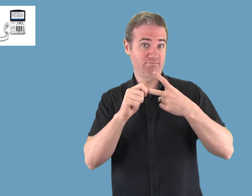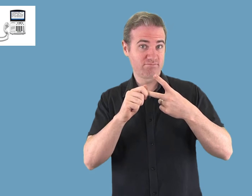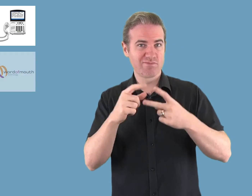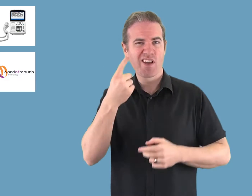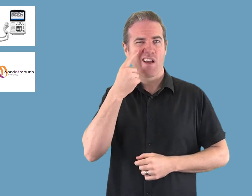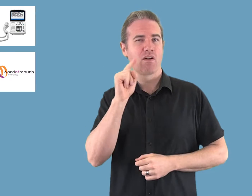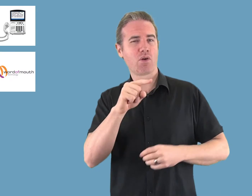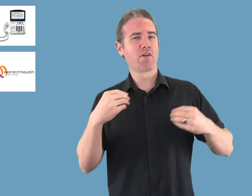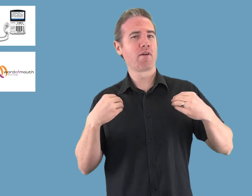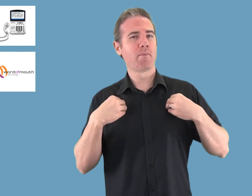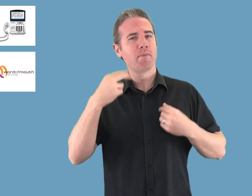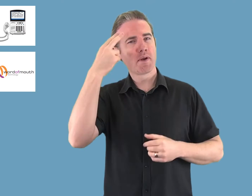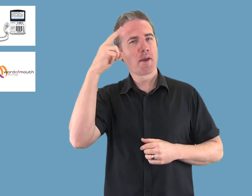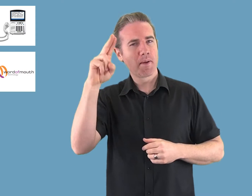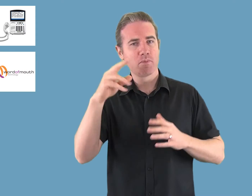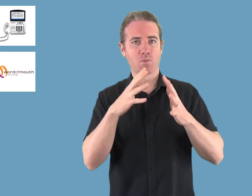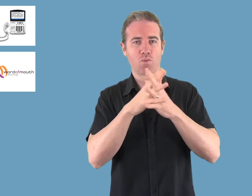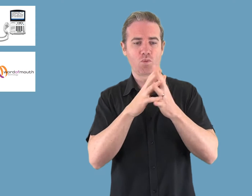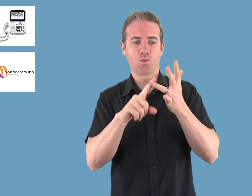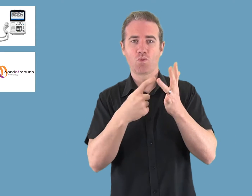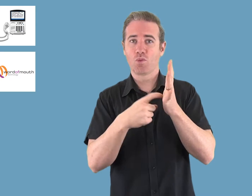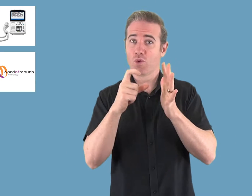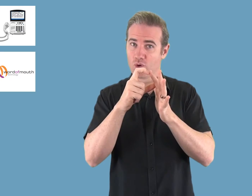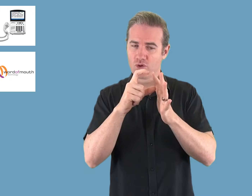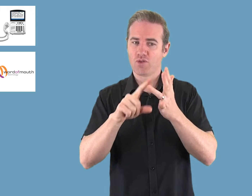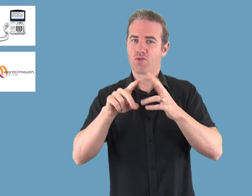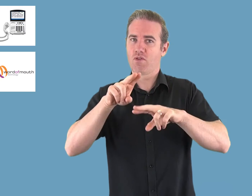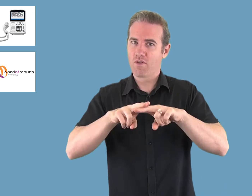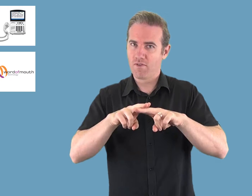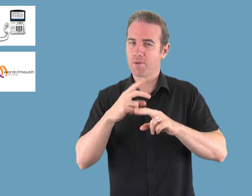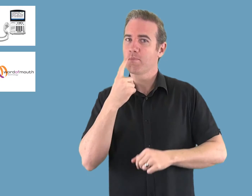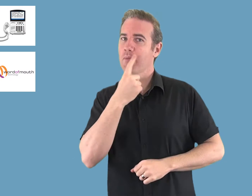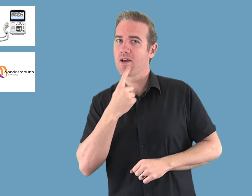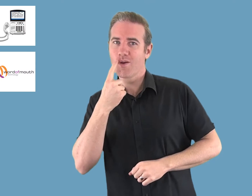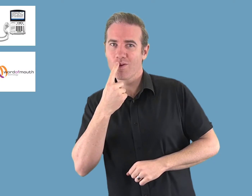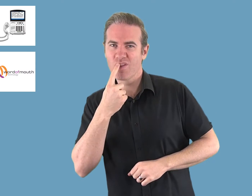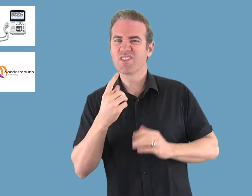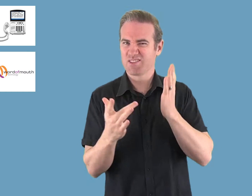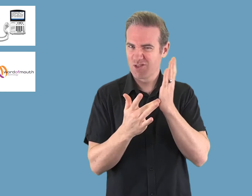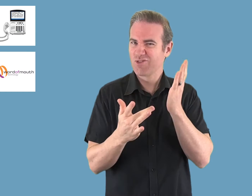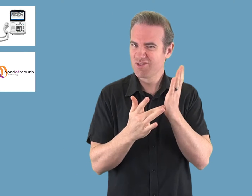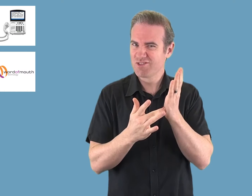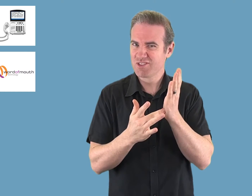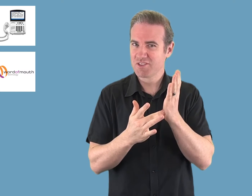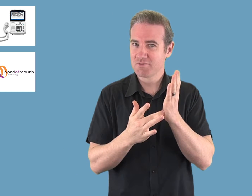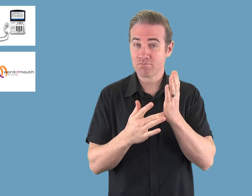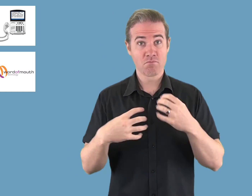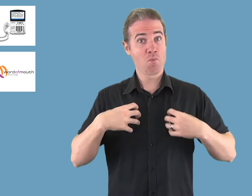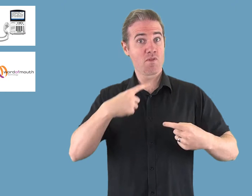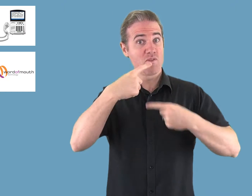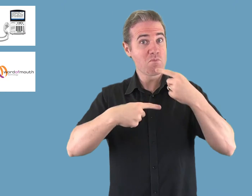Word of Mouth Technology